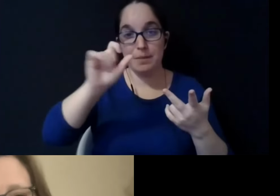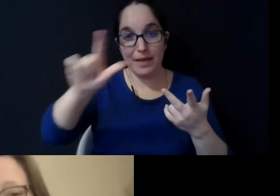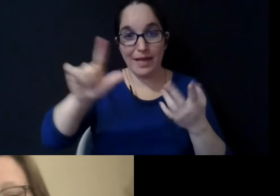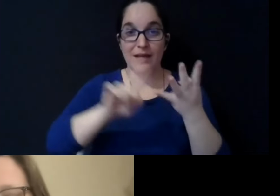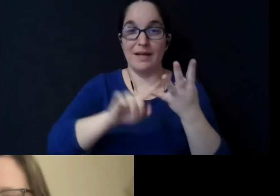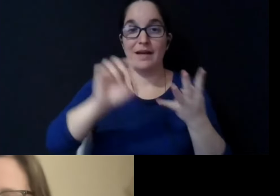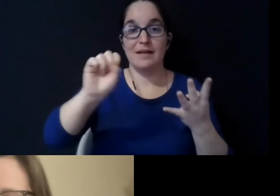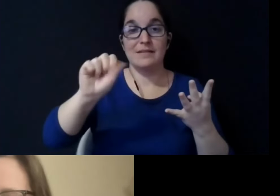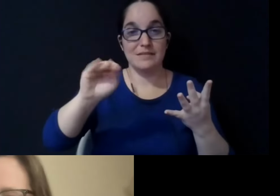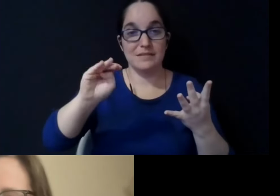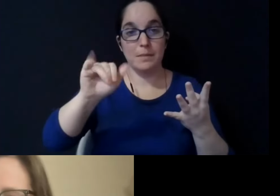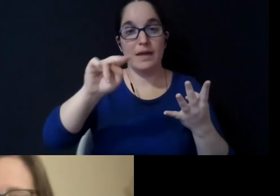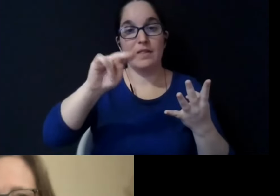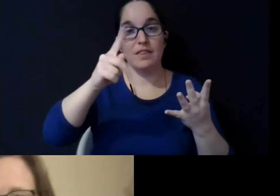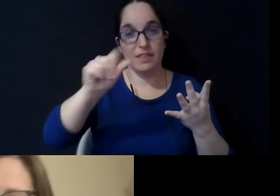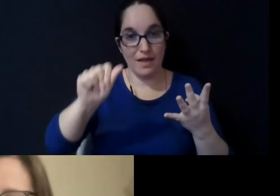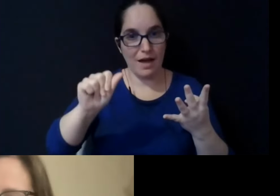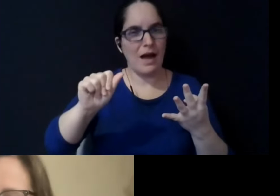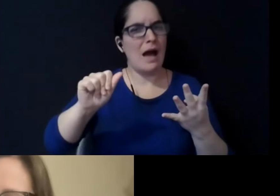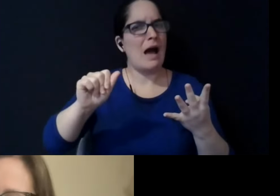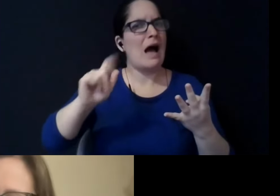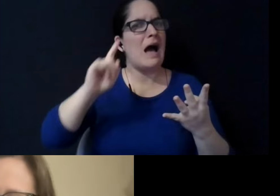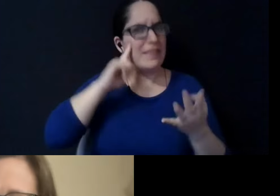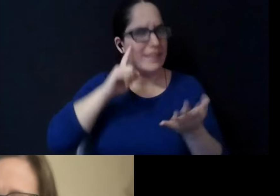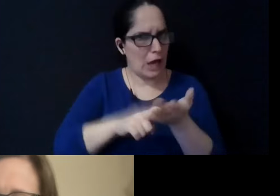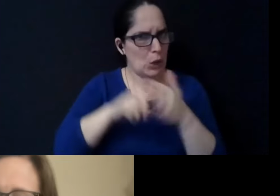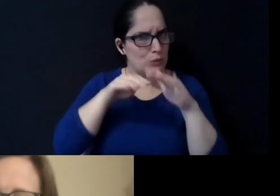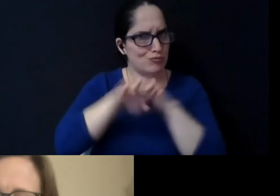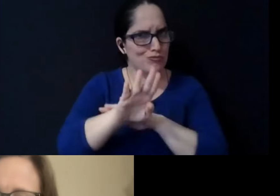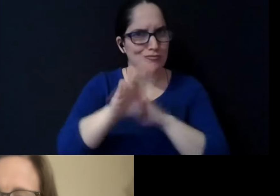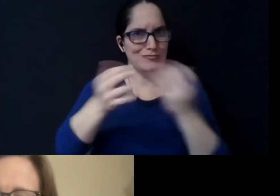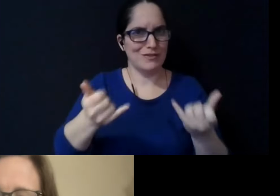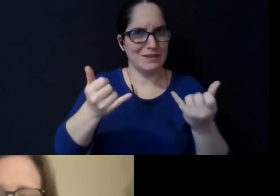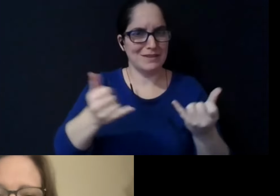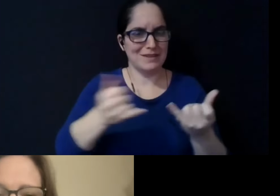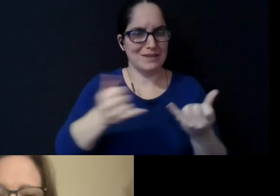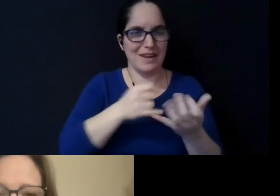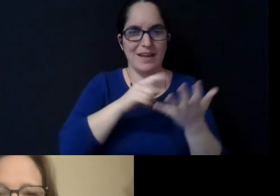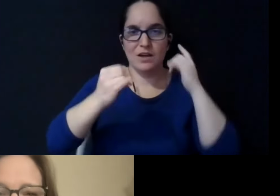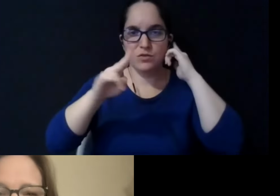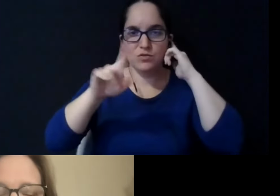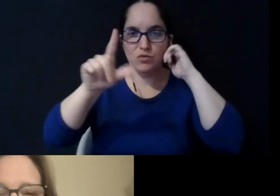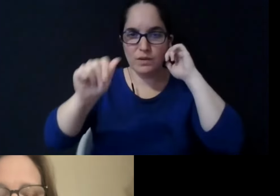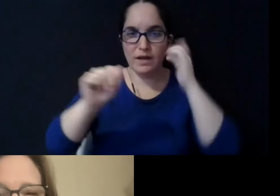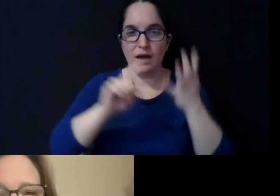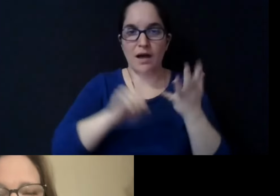I believe are here today, i saw them come in, and Julia, Bella, and Miriam from my Arts in New York